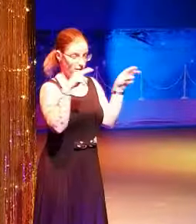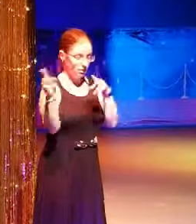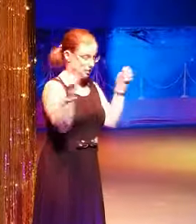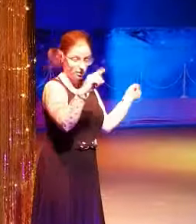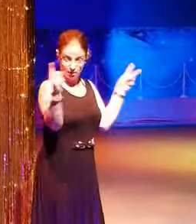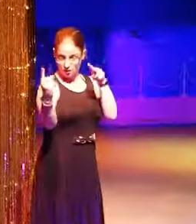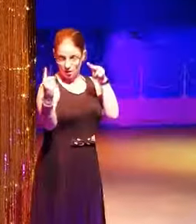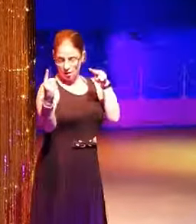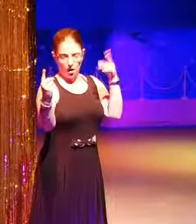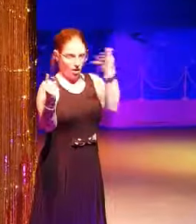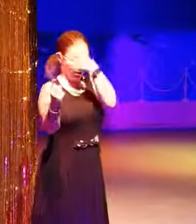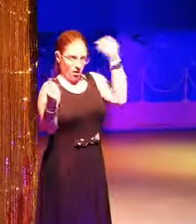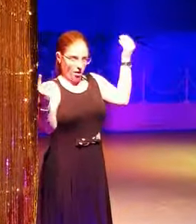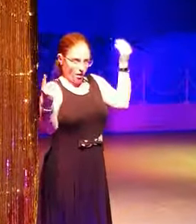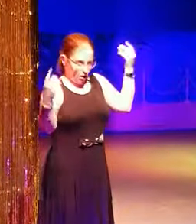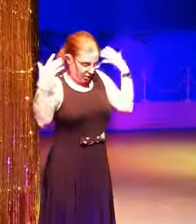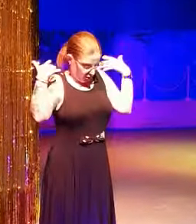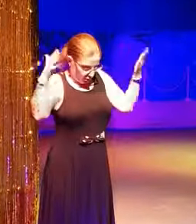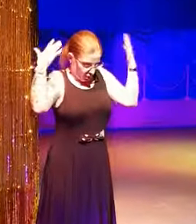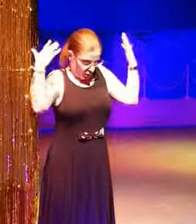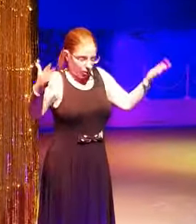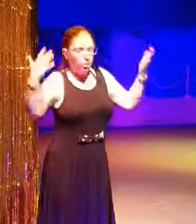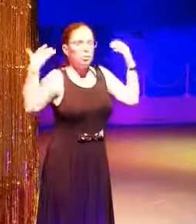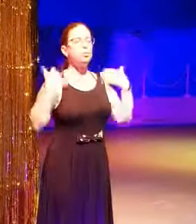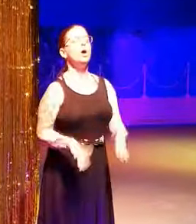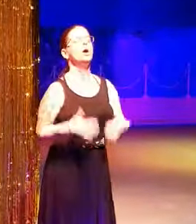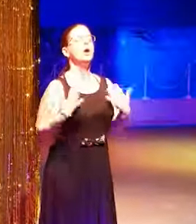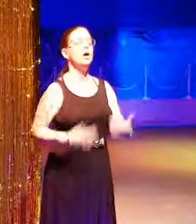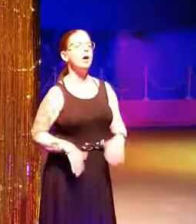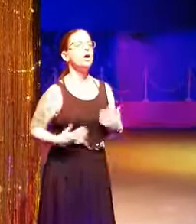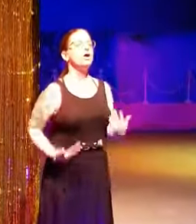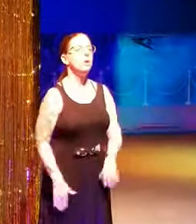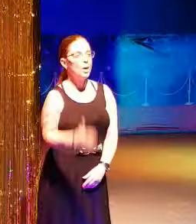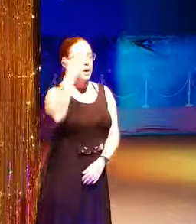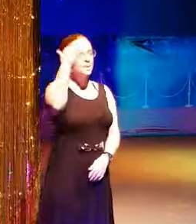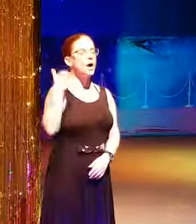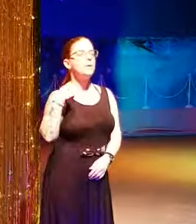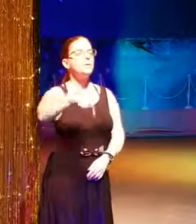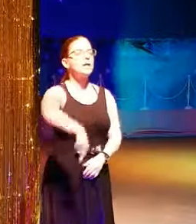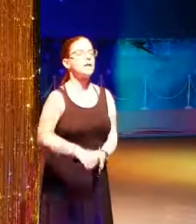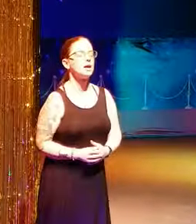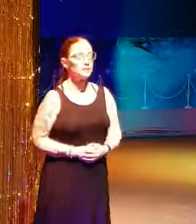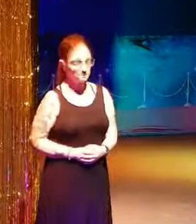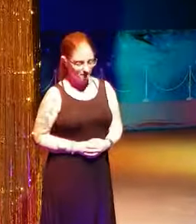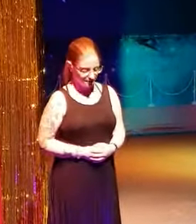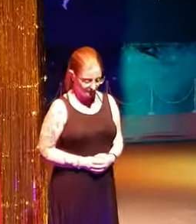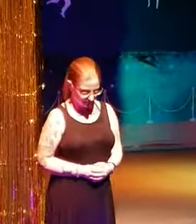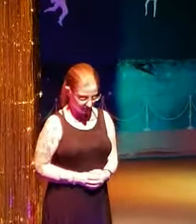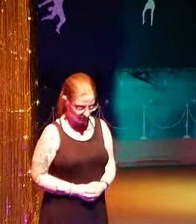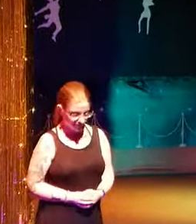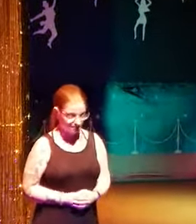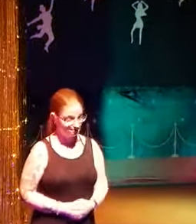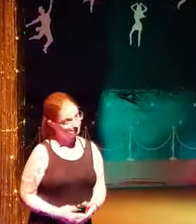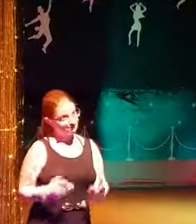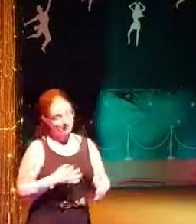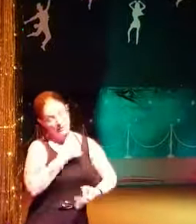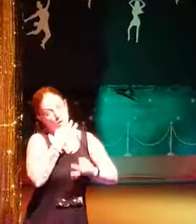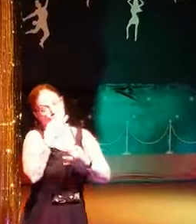One more look and I forget everything Woah! Mamma Mia! Here I go again